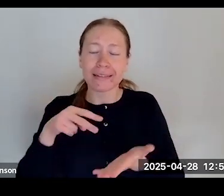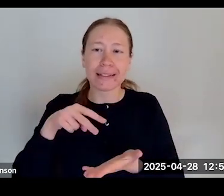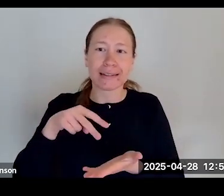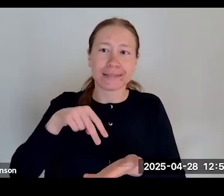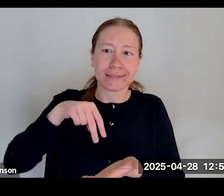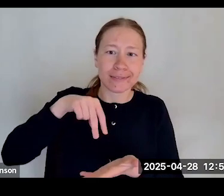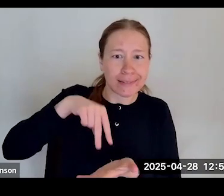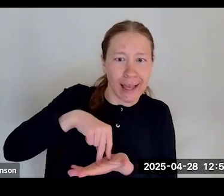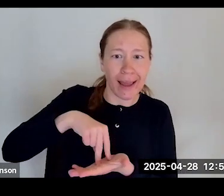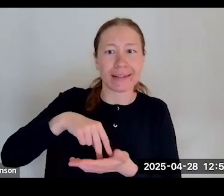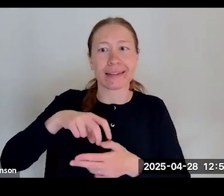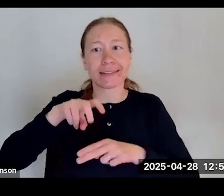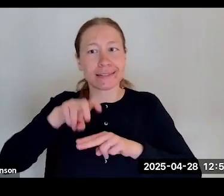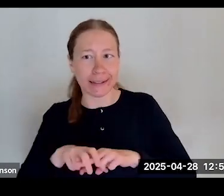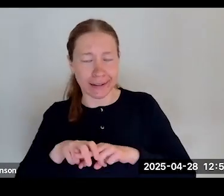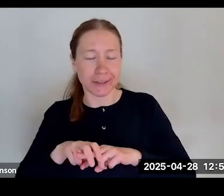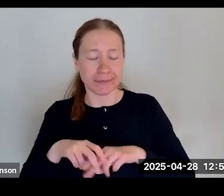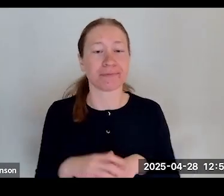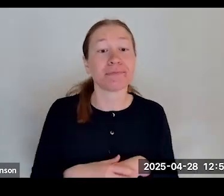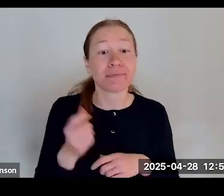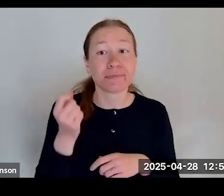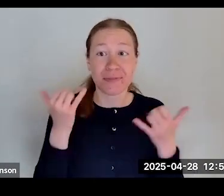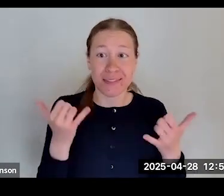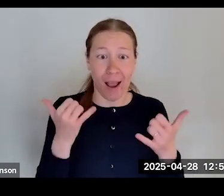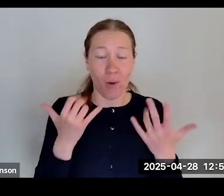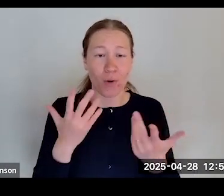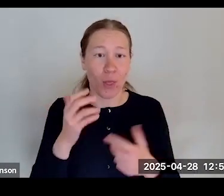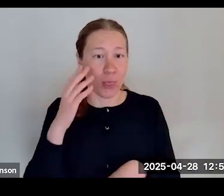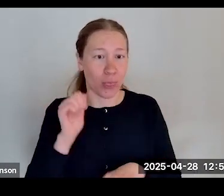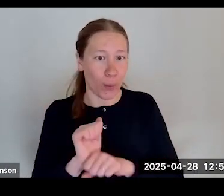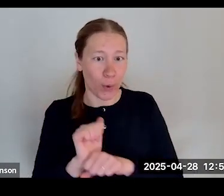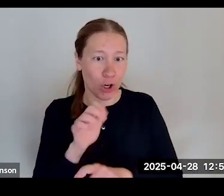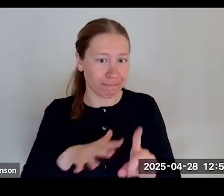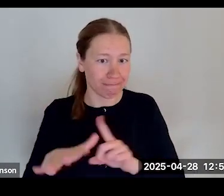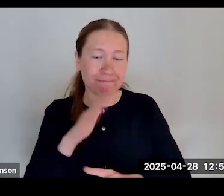For this scenario that we've put together, the workplace barriers that are impacted are the frequency